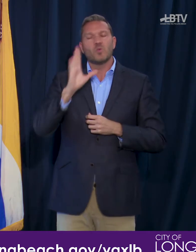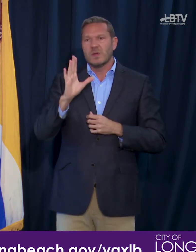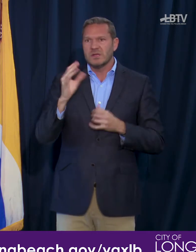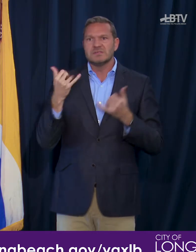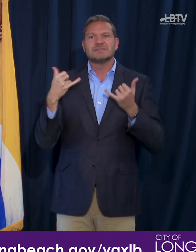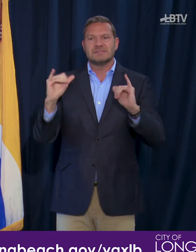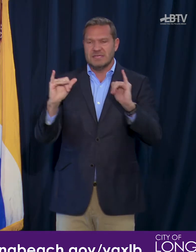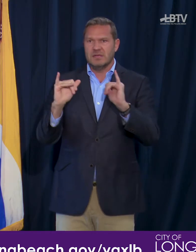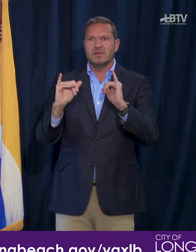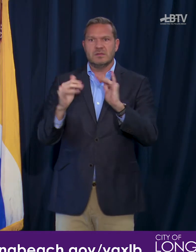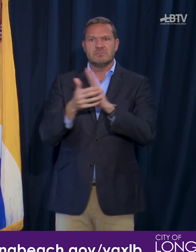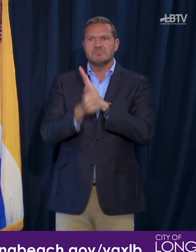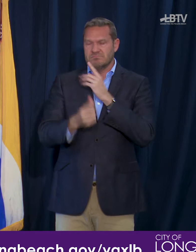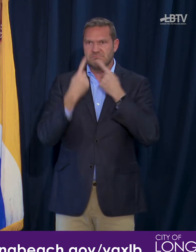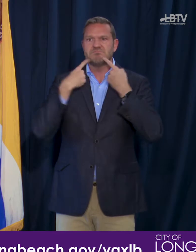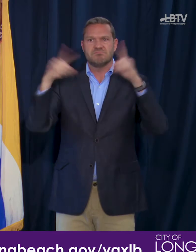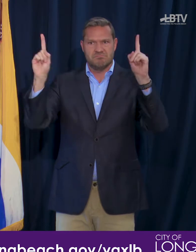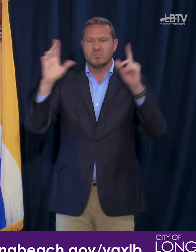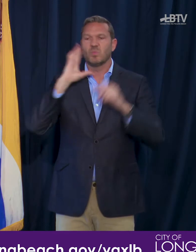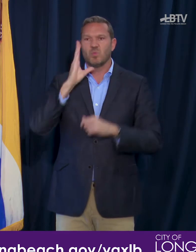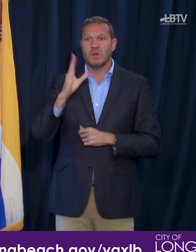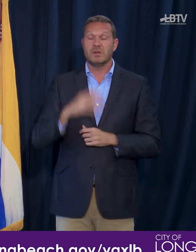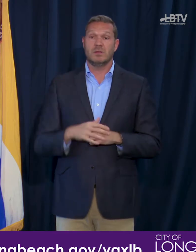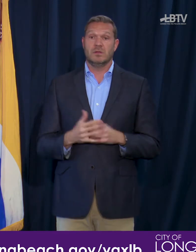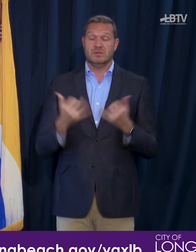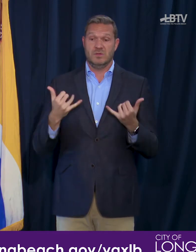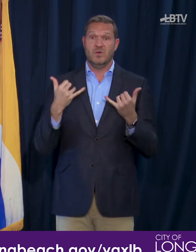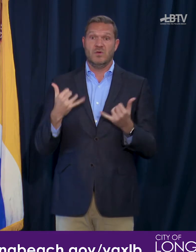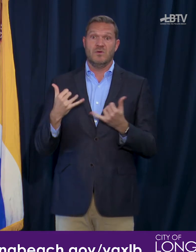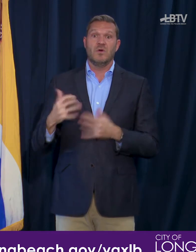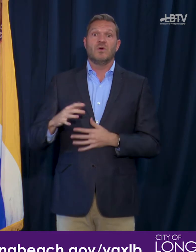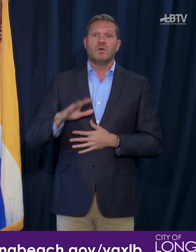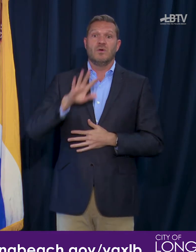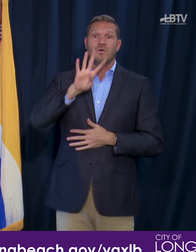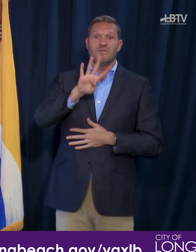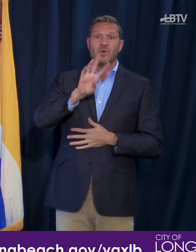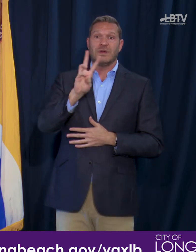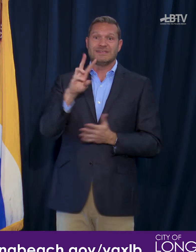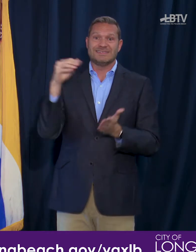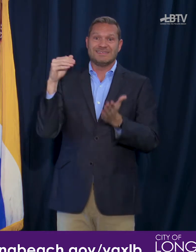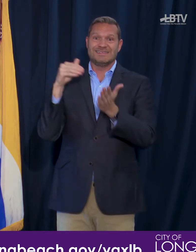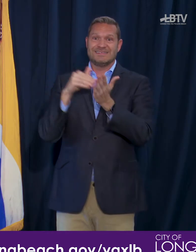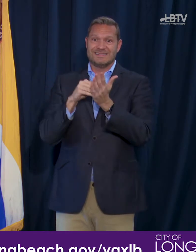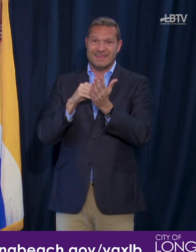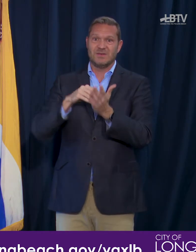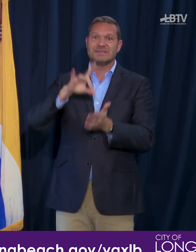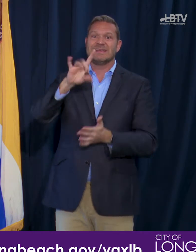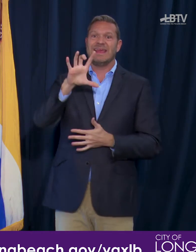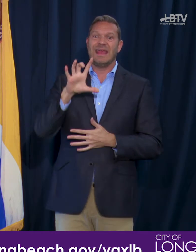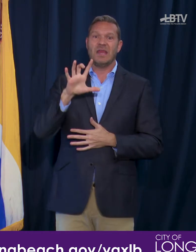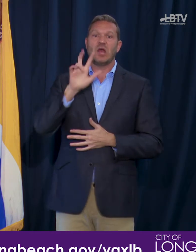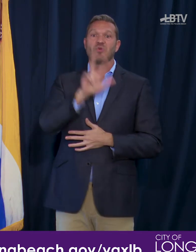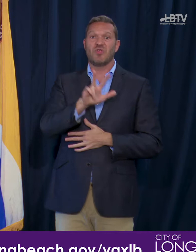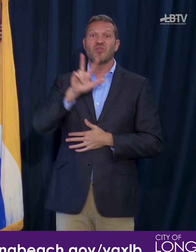So as of today we've had 46,833 Long Beach residents test positive for COVID-19.That's